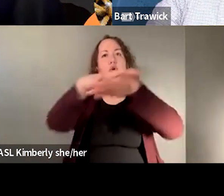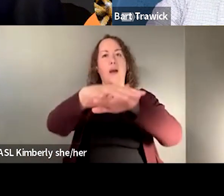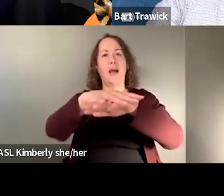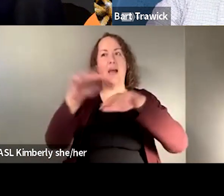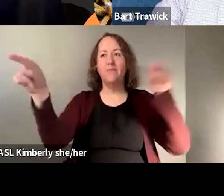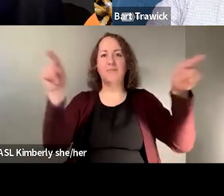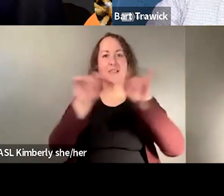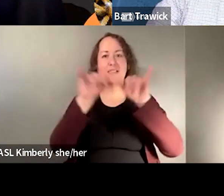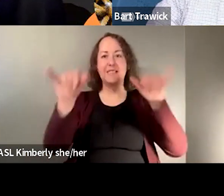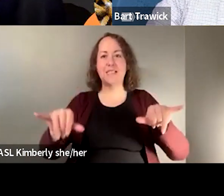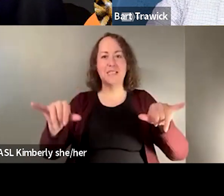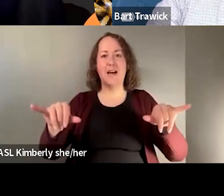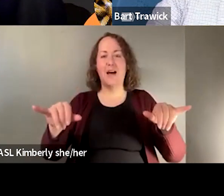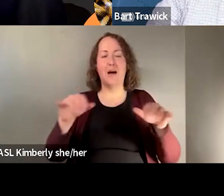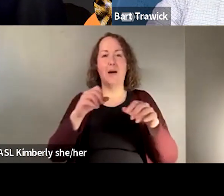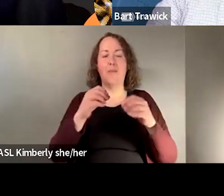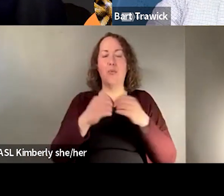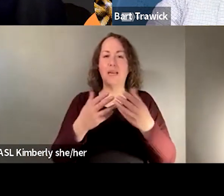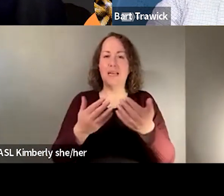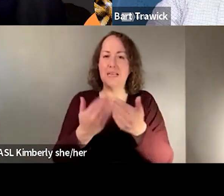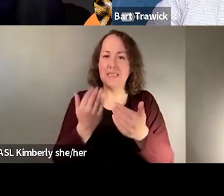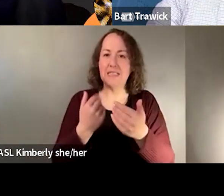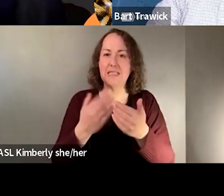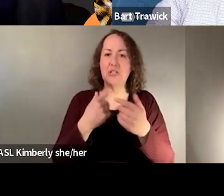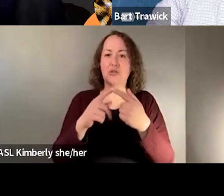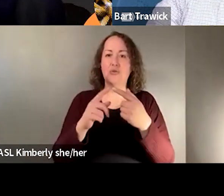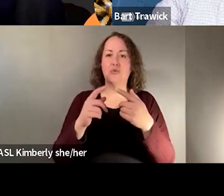Stephanie Yee: I don't think there's an easy way to do that without starting fresh in SciENcv.